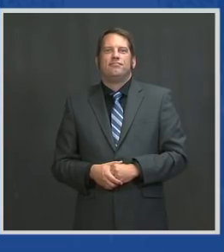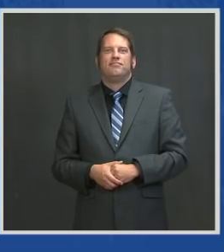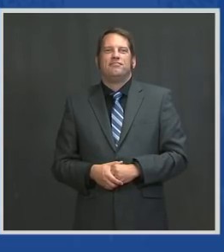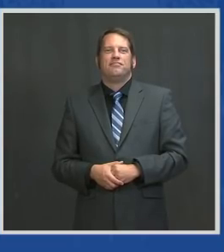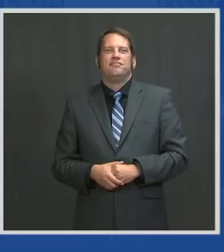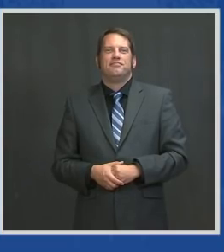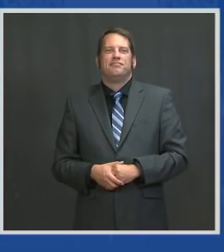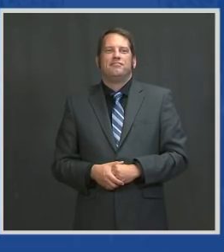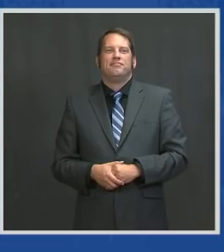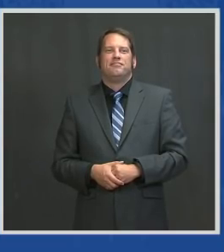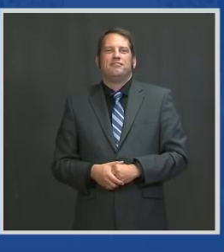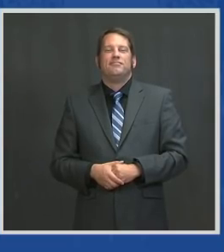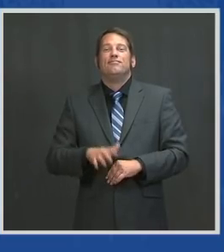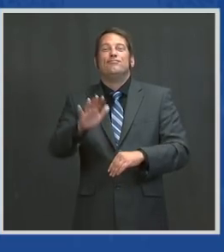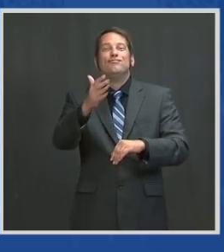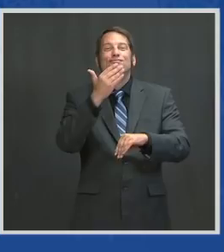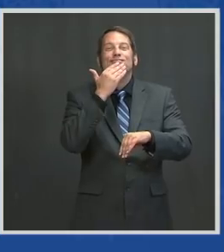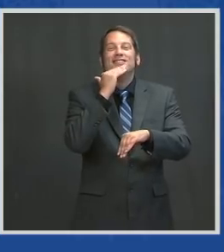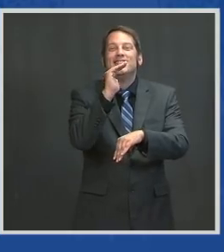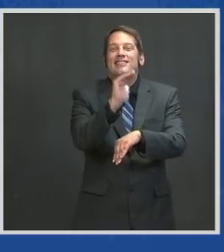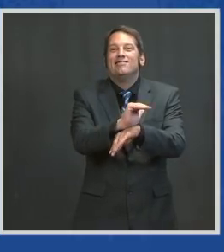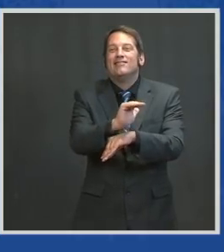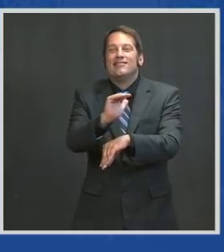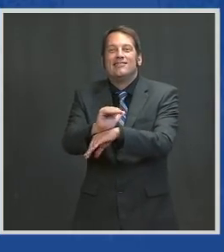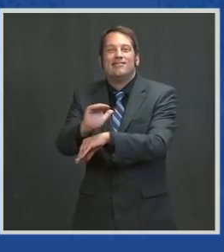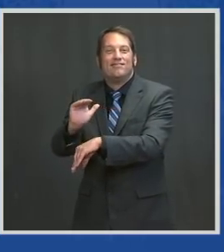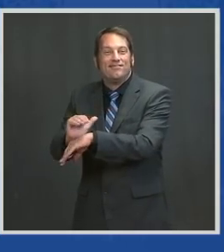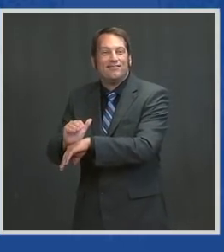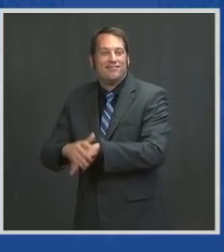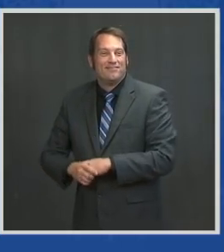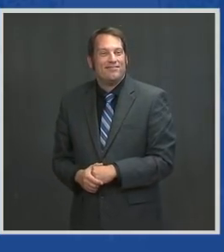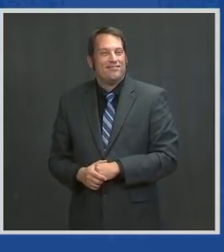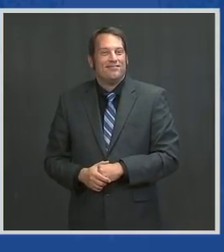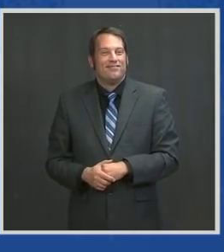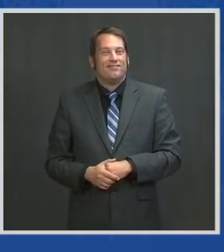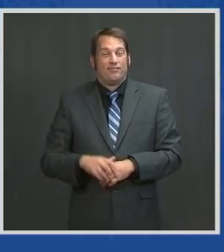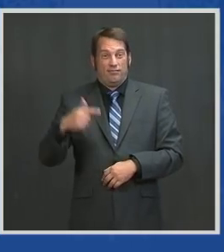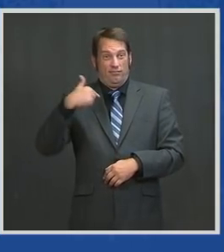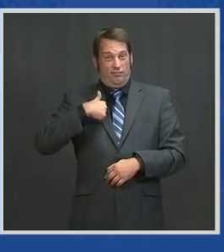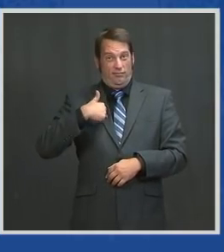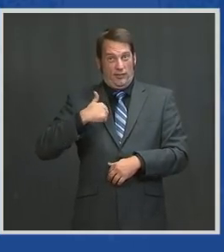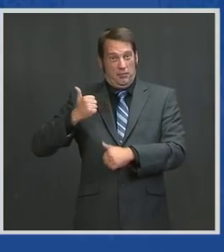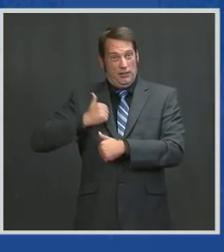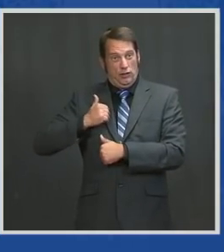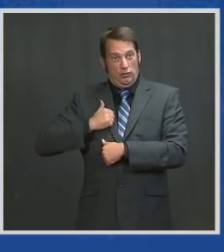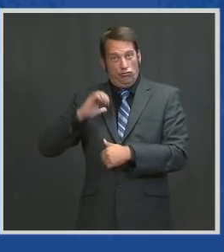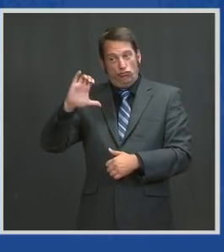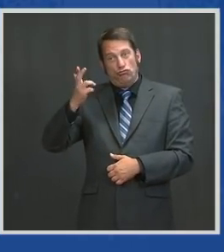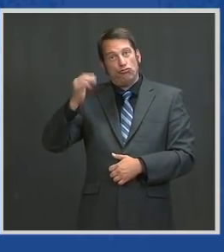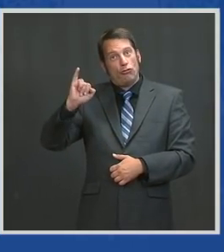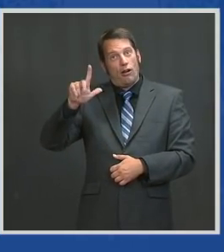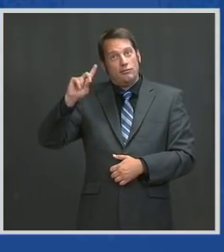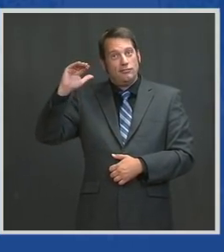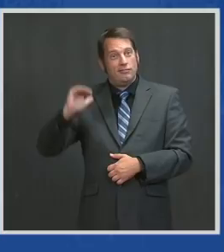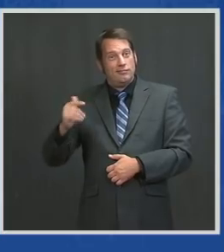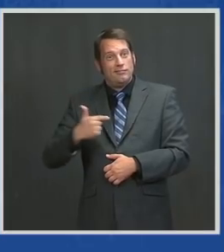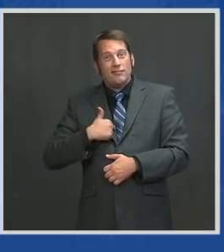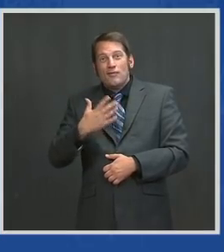Good evening, I'm Sydney Glascock, and as a military child for my whole 14 years, I can appreciate what the words military family